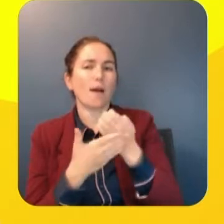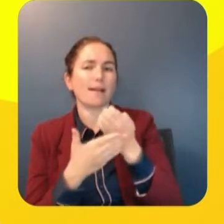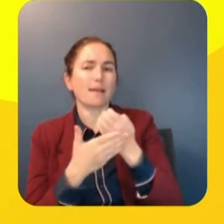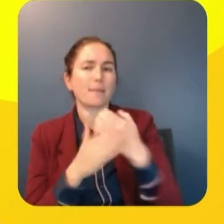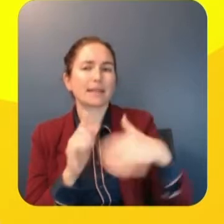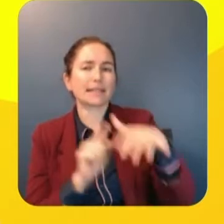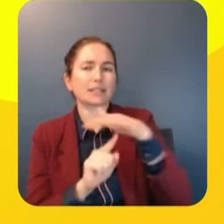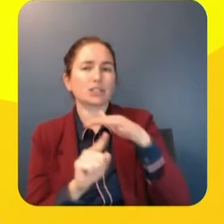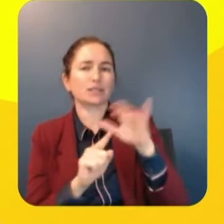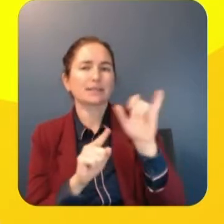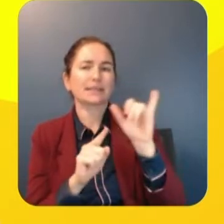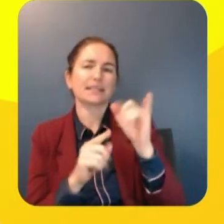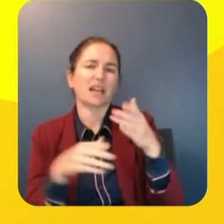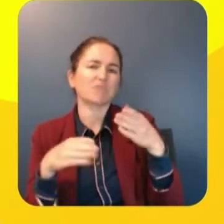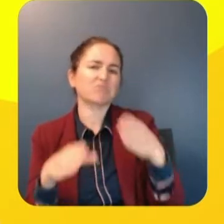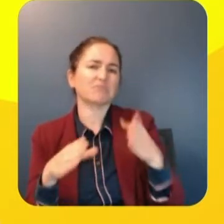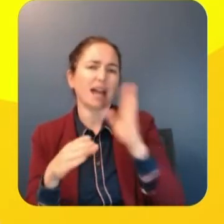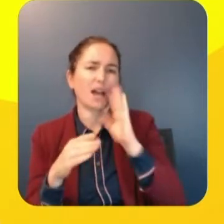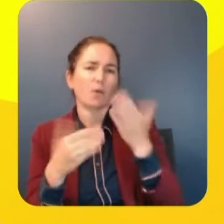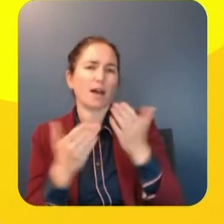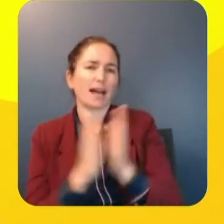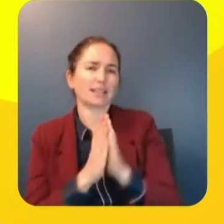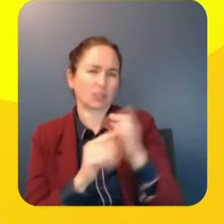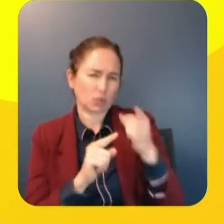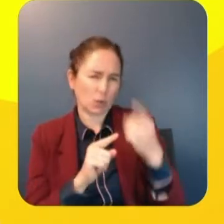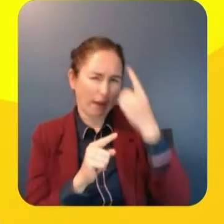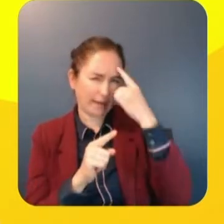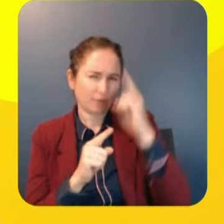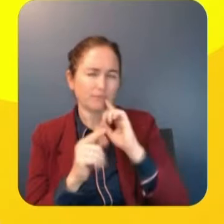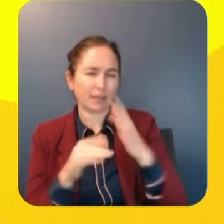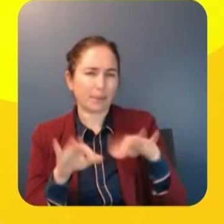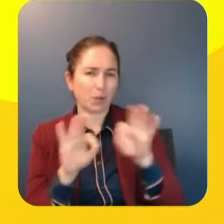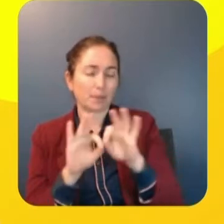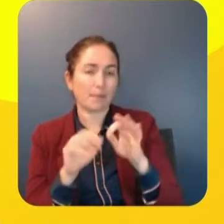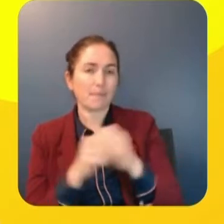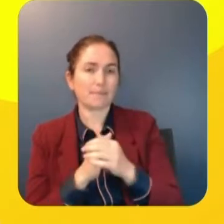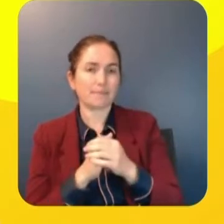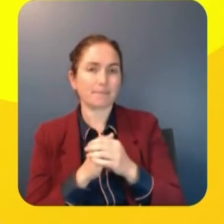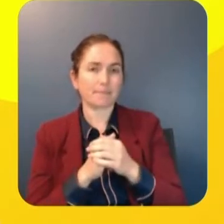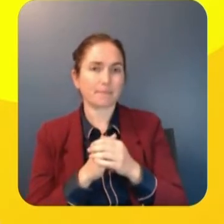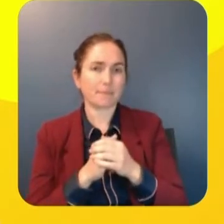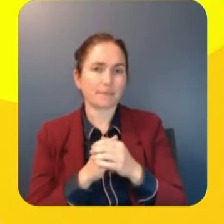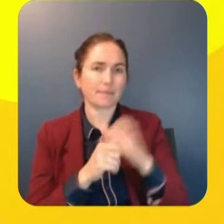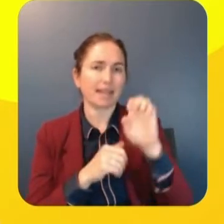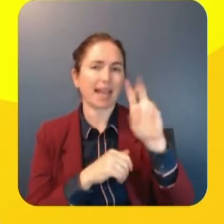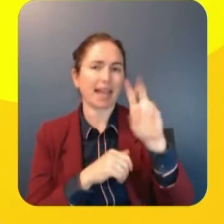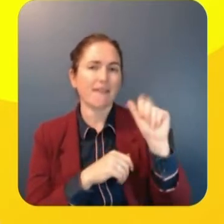So, I'm going to ask because I think it's important and Evan I'm going to direct this to you.